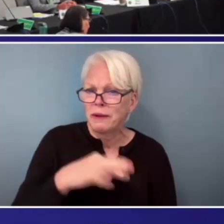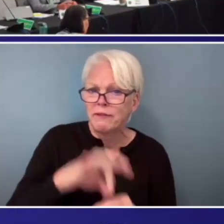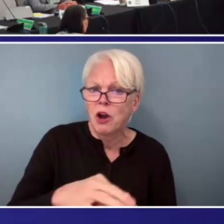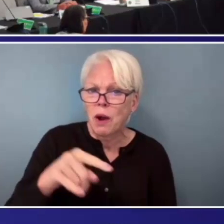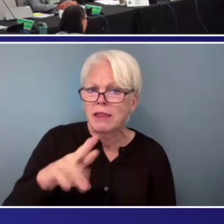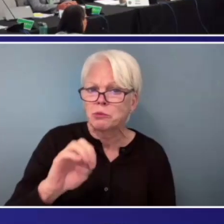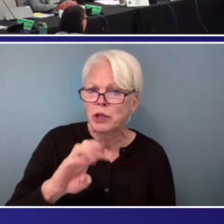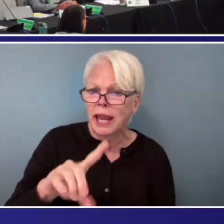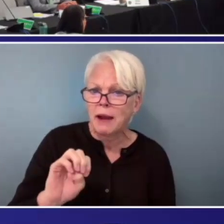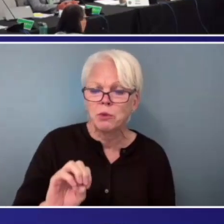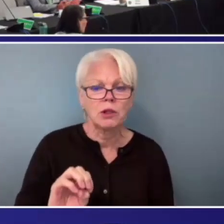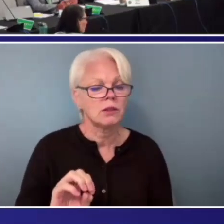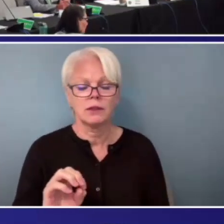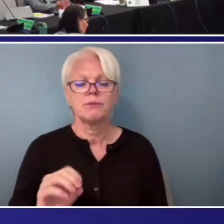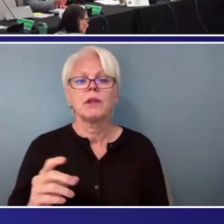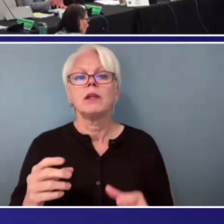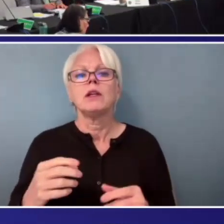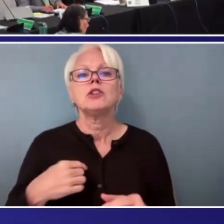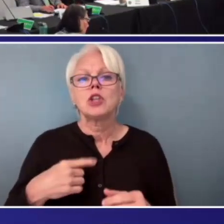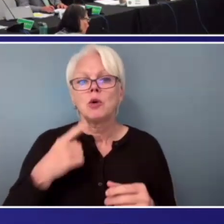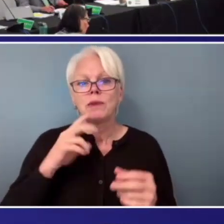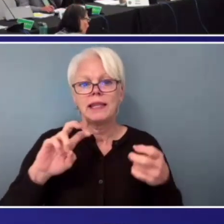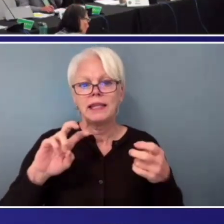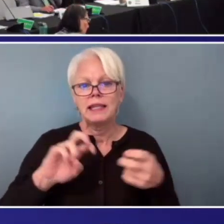So, so the, the issue here was doing more